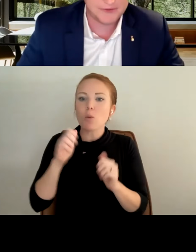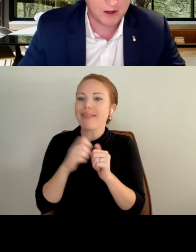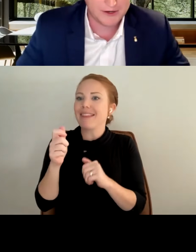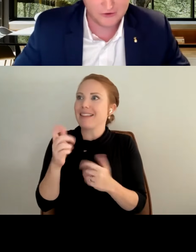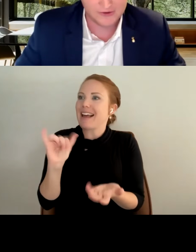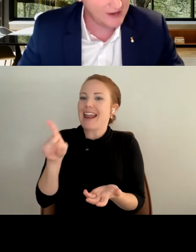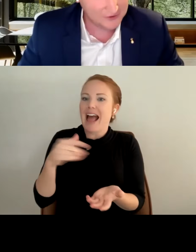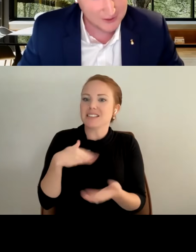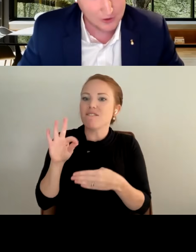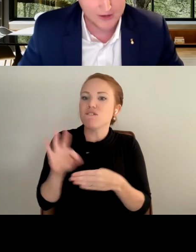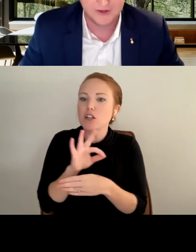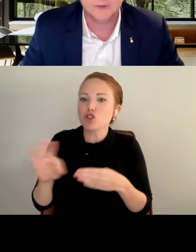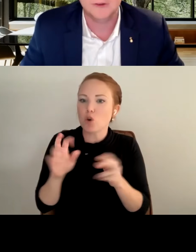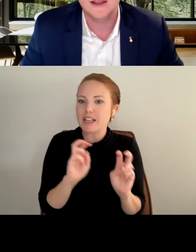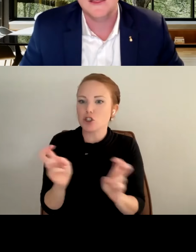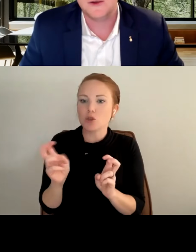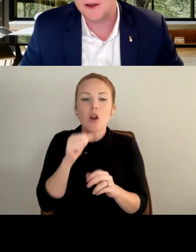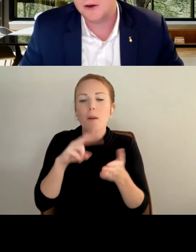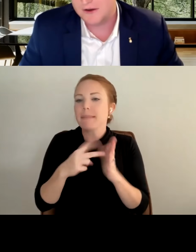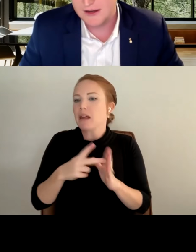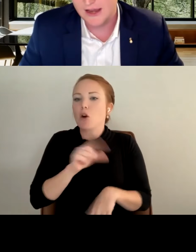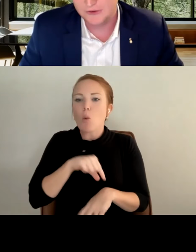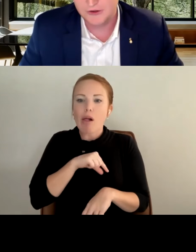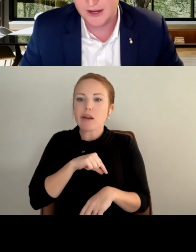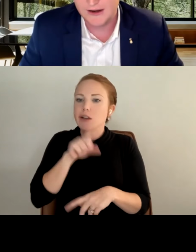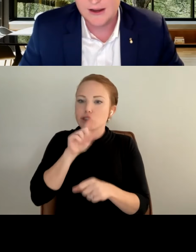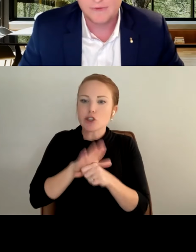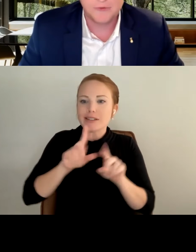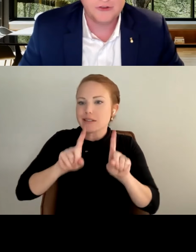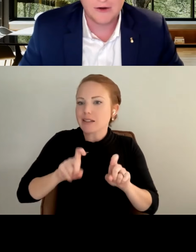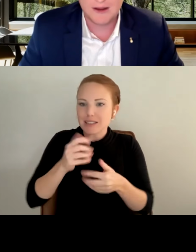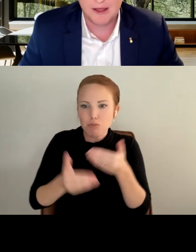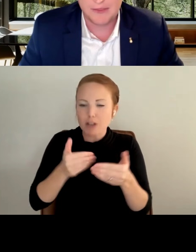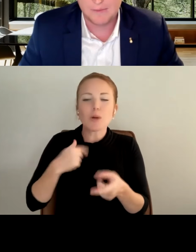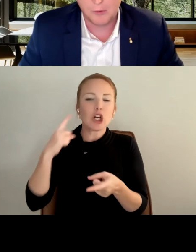about the quality assurance testing process. I think we heard yesterday from Sheri about the